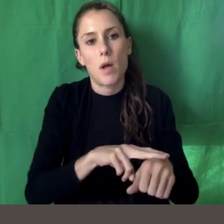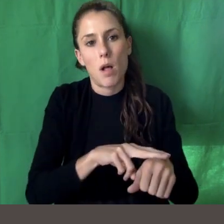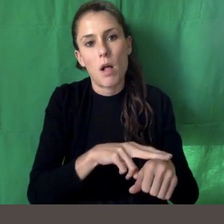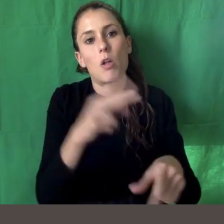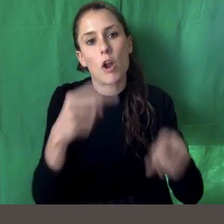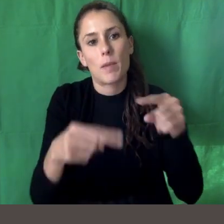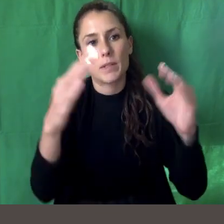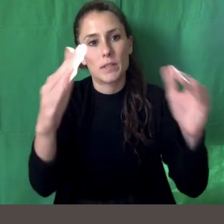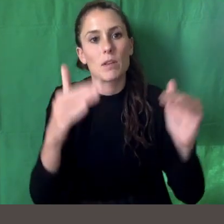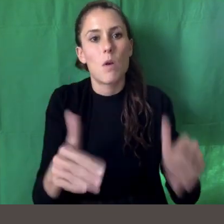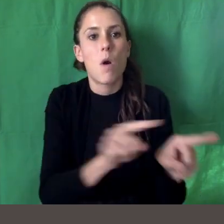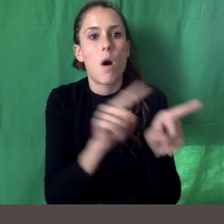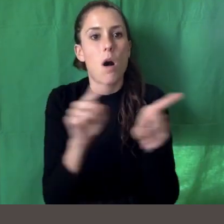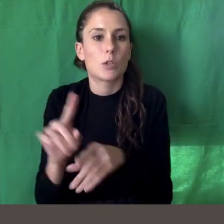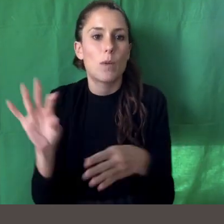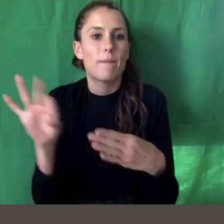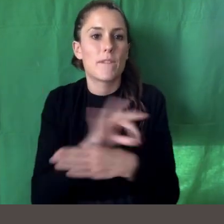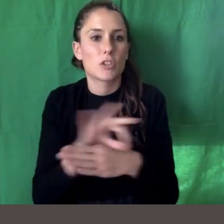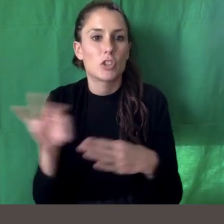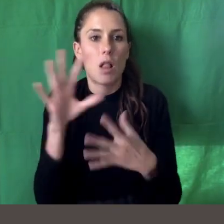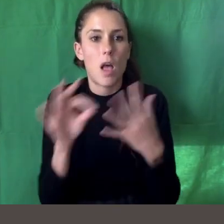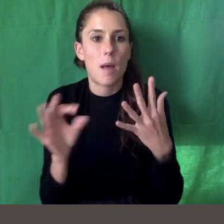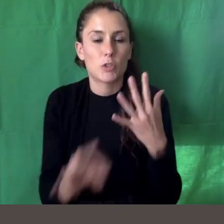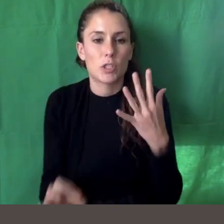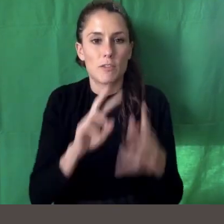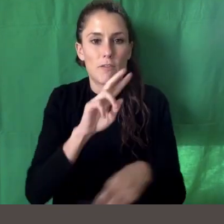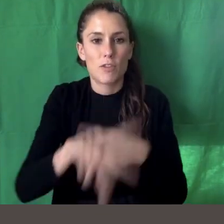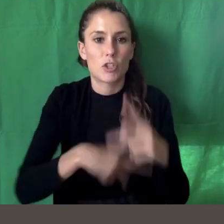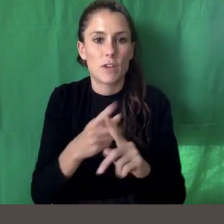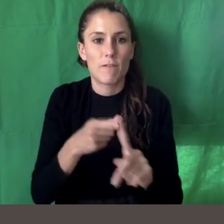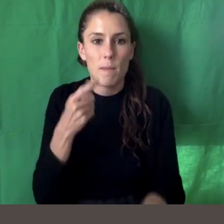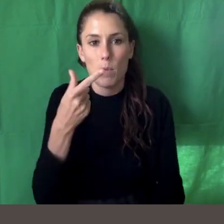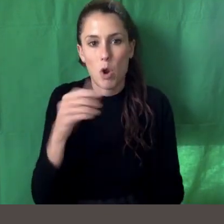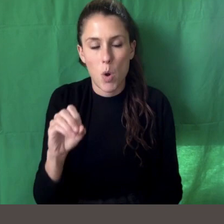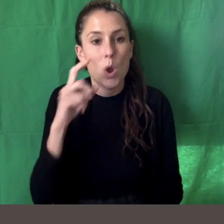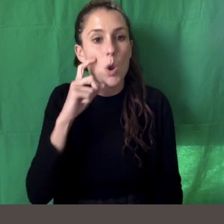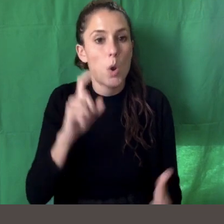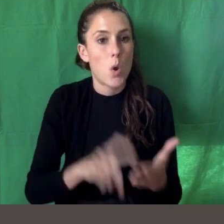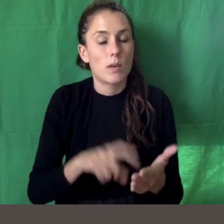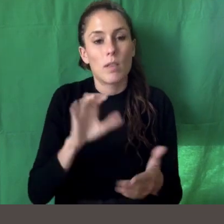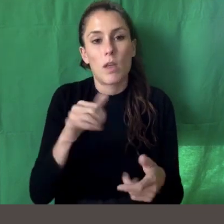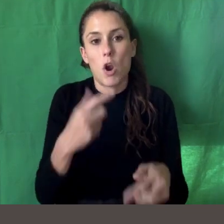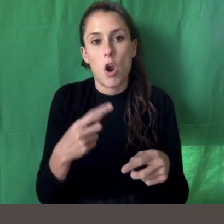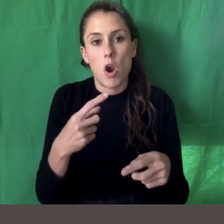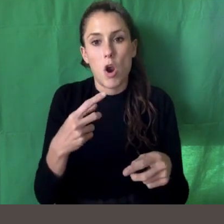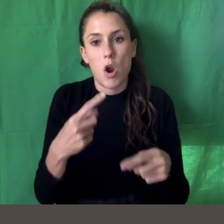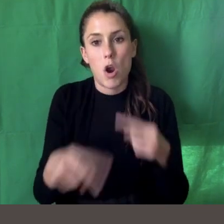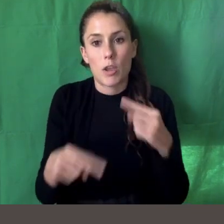and you can also see a functional options version from Go you can notice that the arguments are now